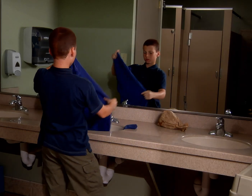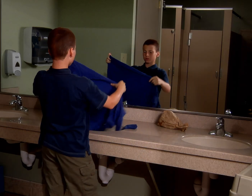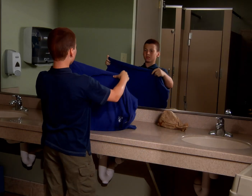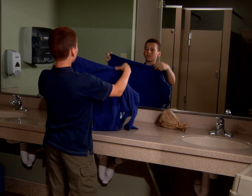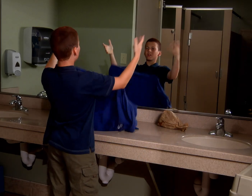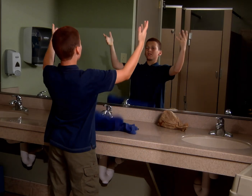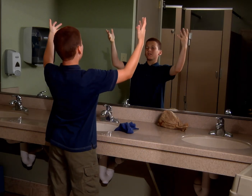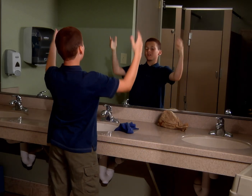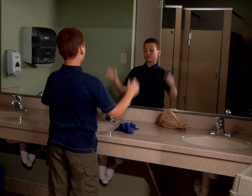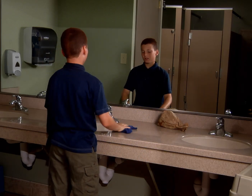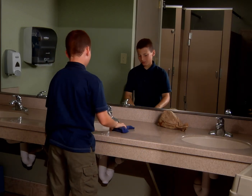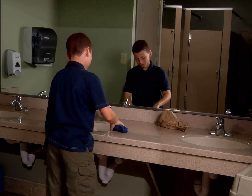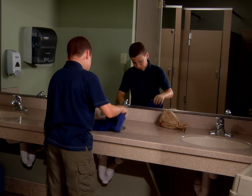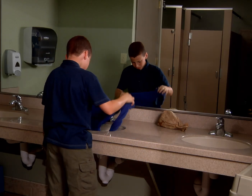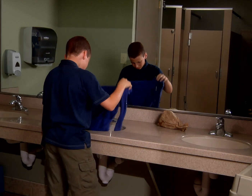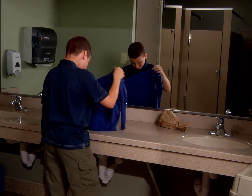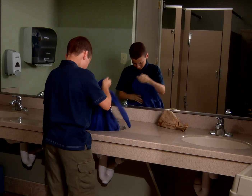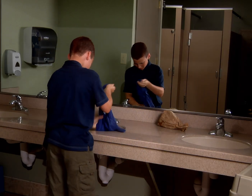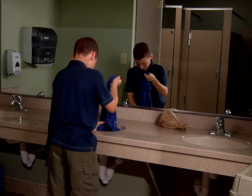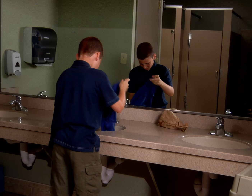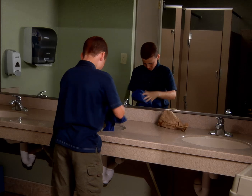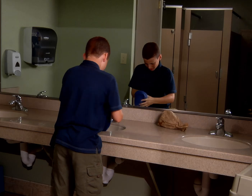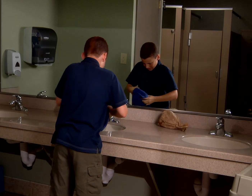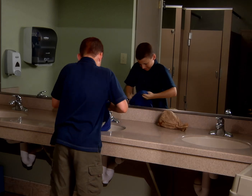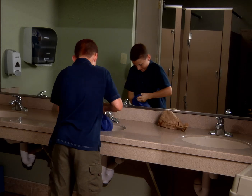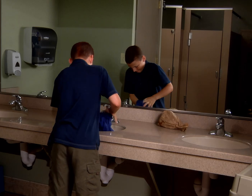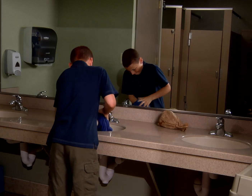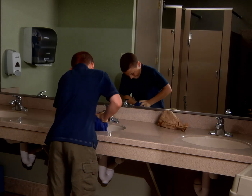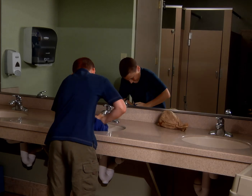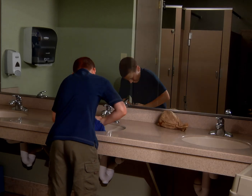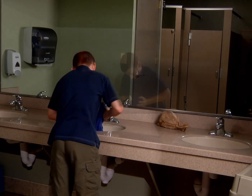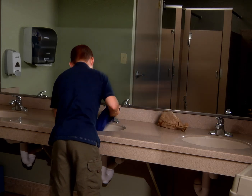THEY BETTER RUN AWAY AND HIDE.